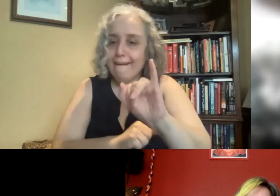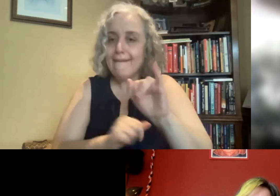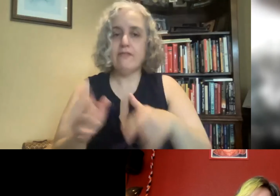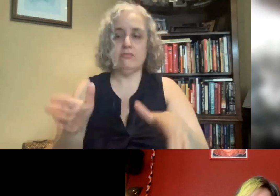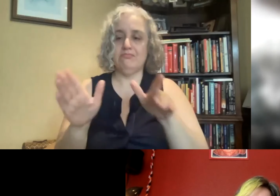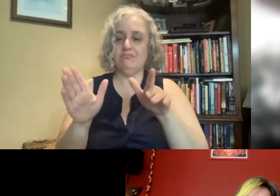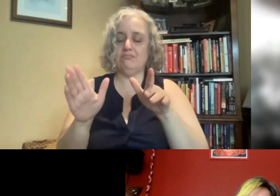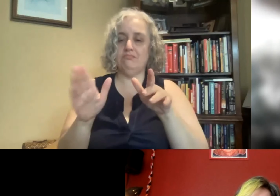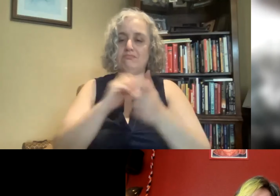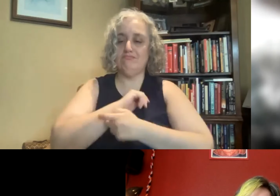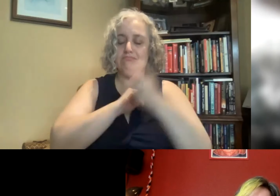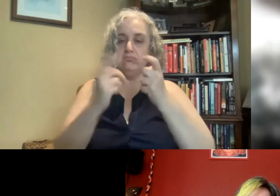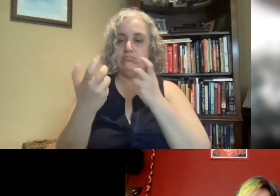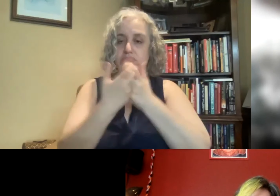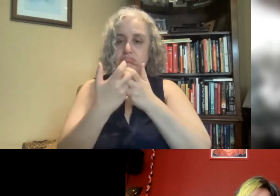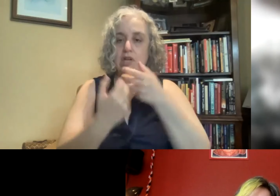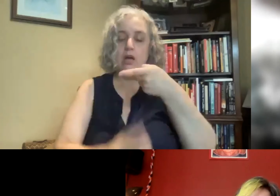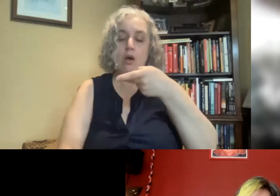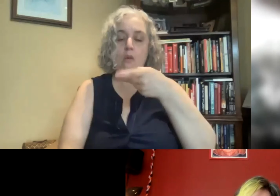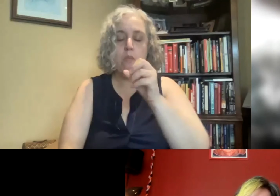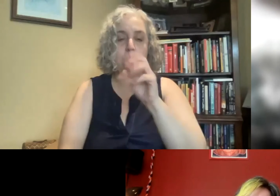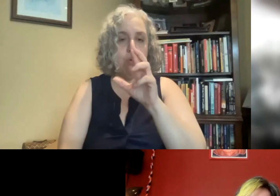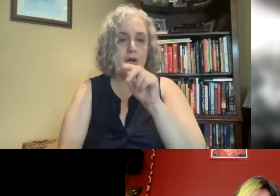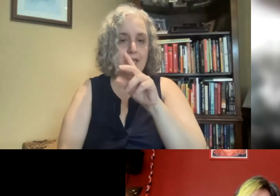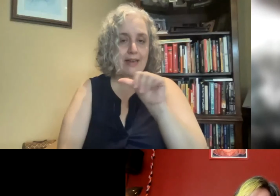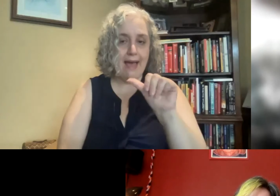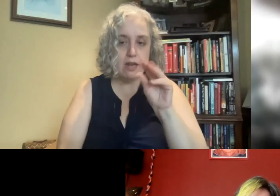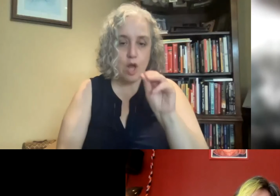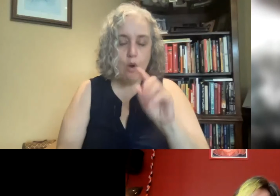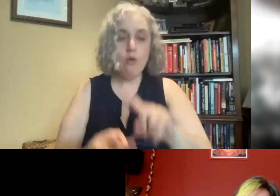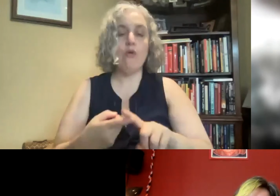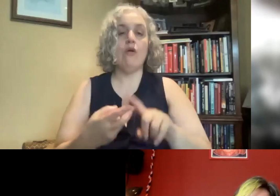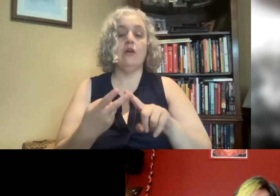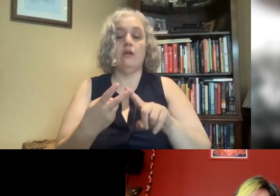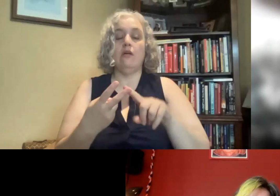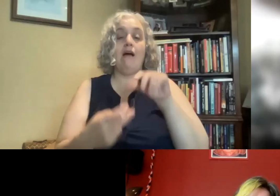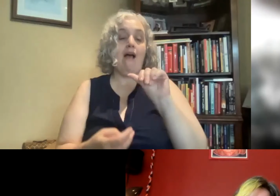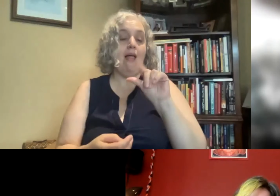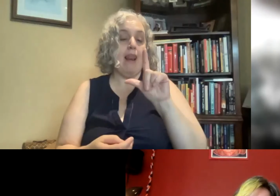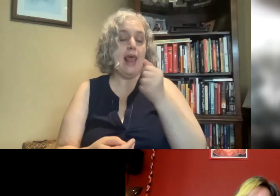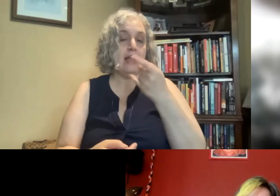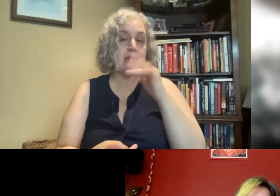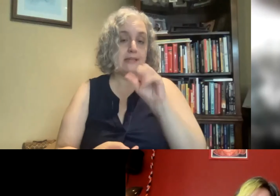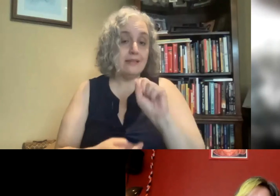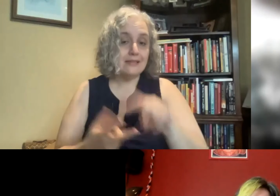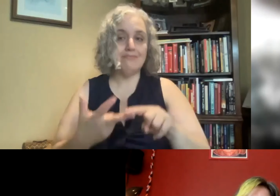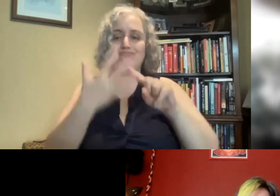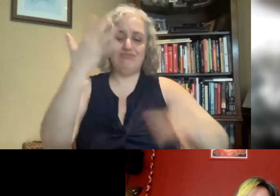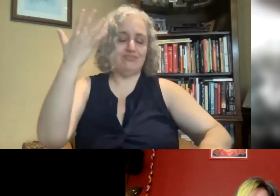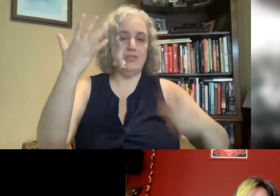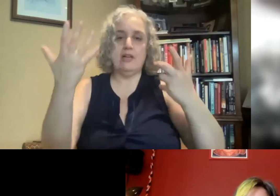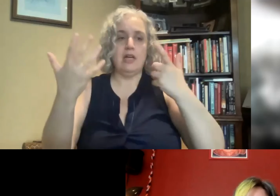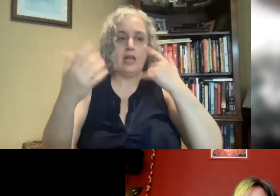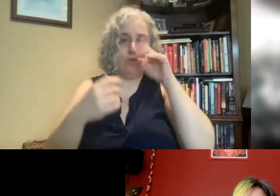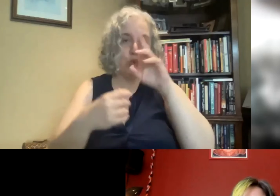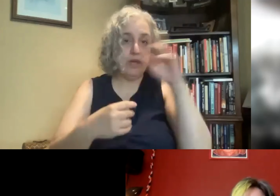Siri, or Alexa about something that's unusual or you have an unusual scenario,